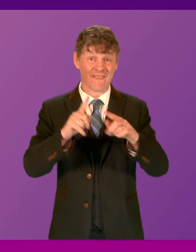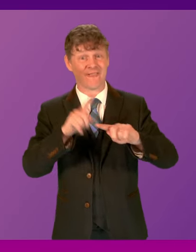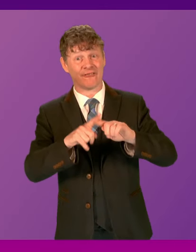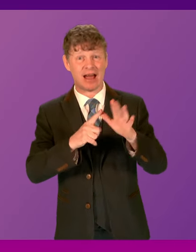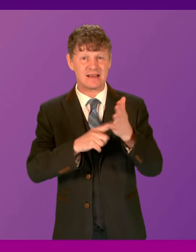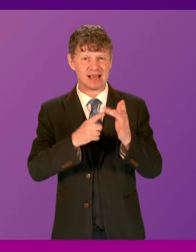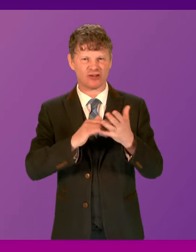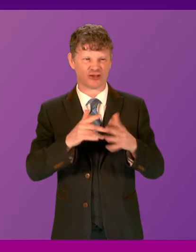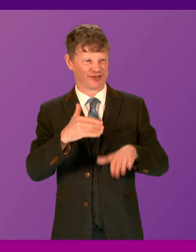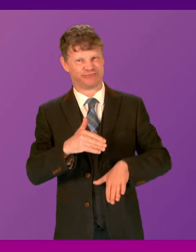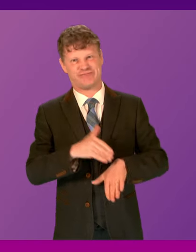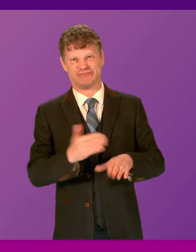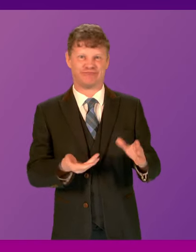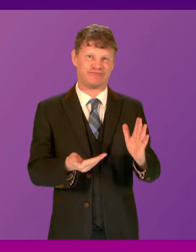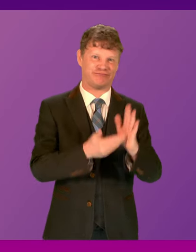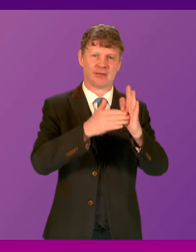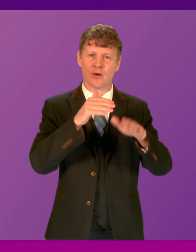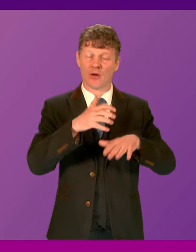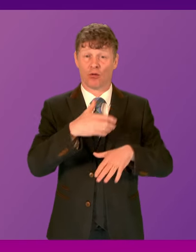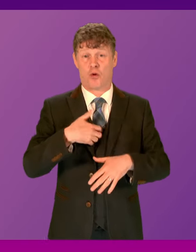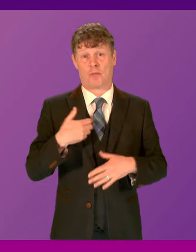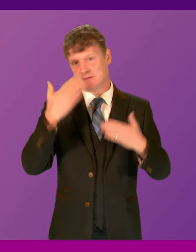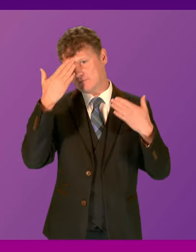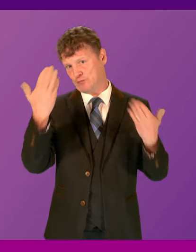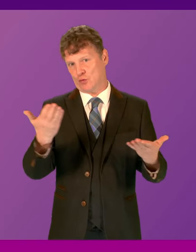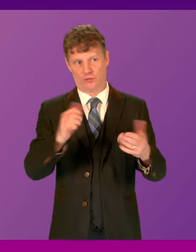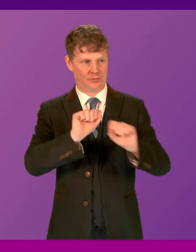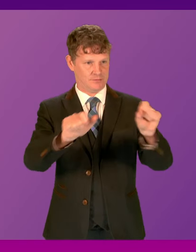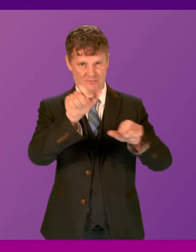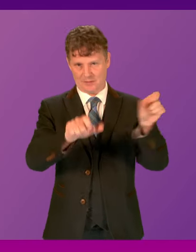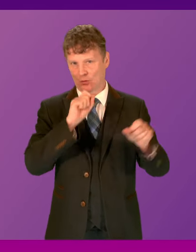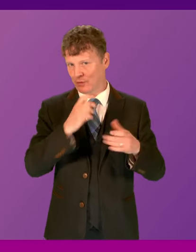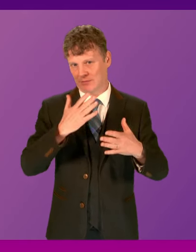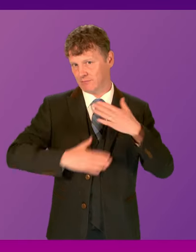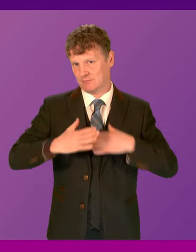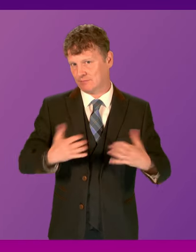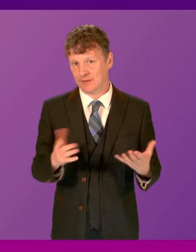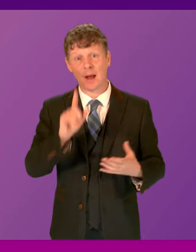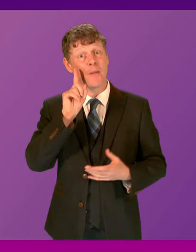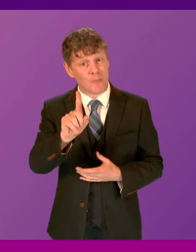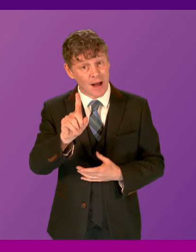depend on people’s actions. However, I can say that the threshold of criminal